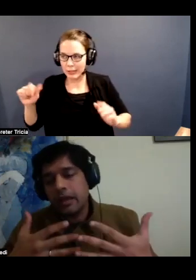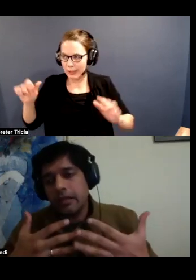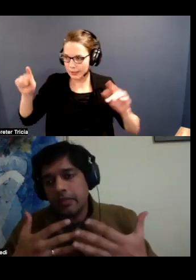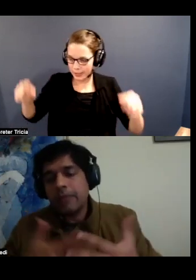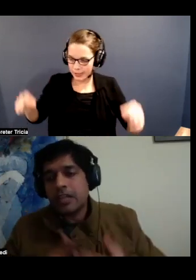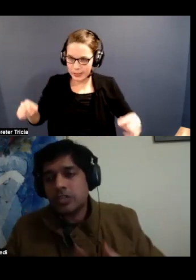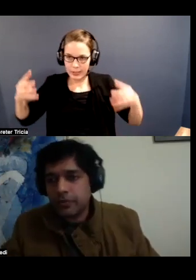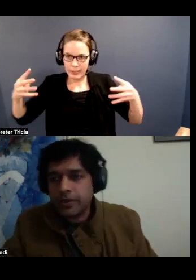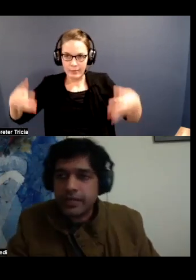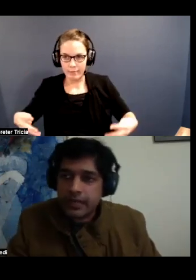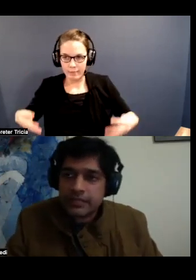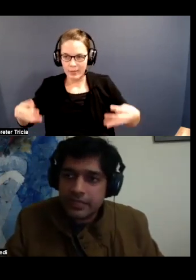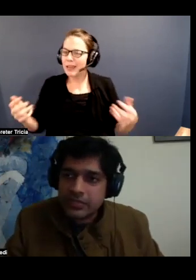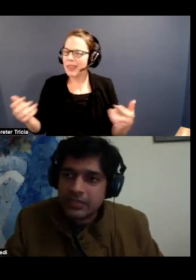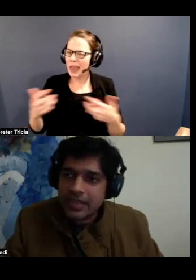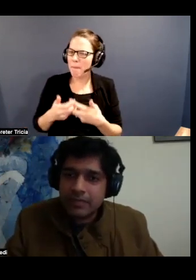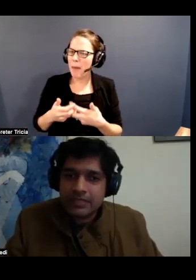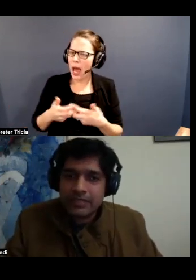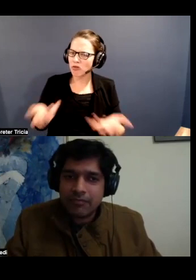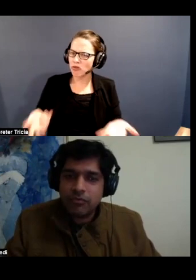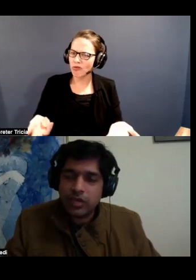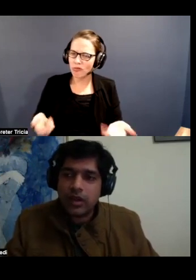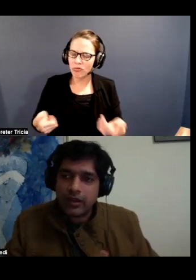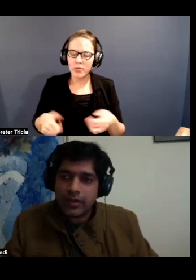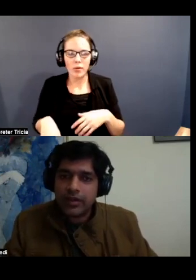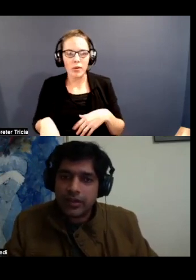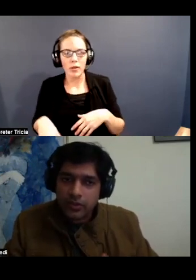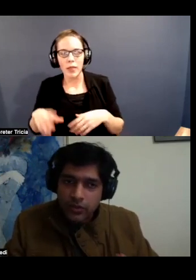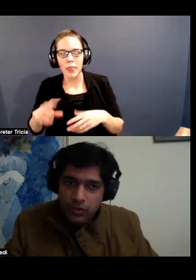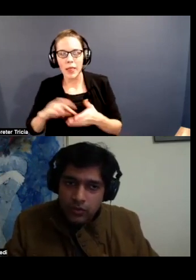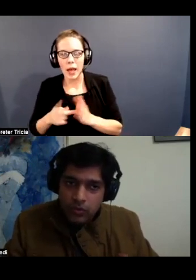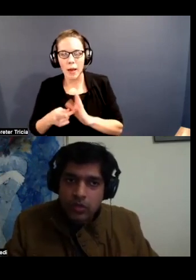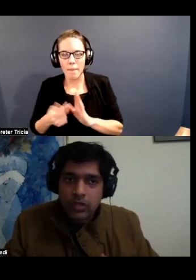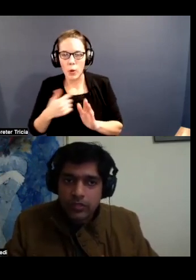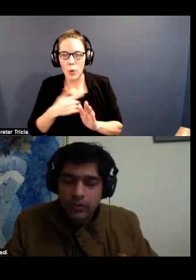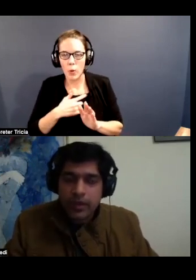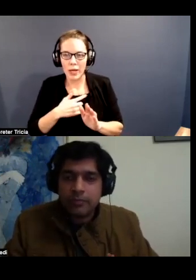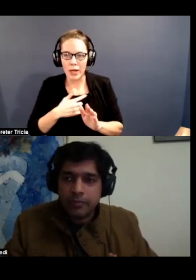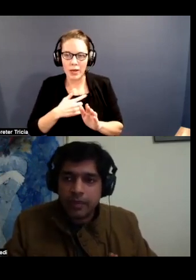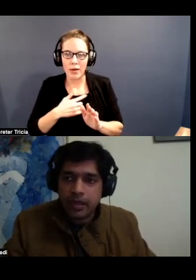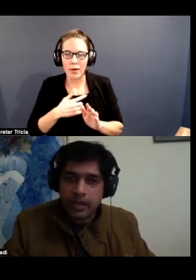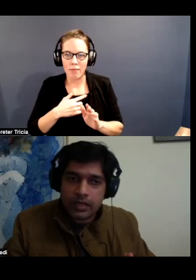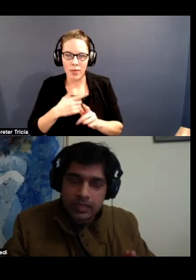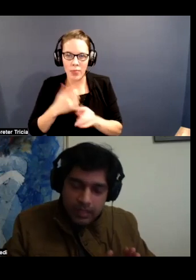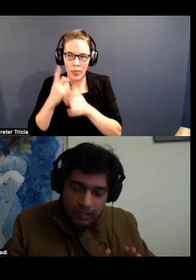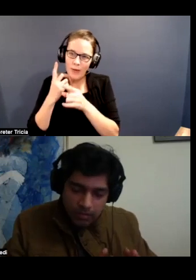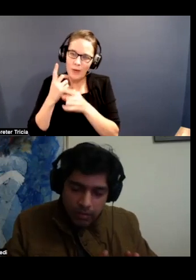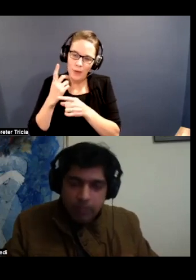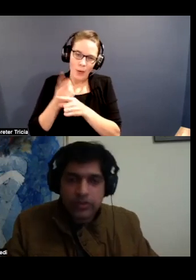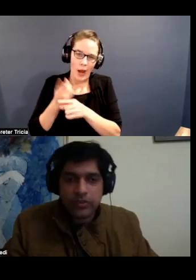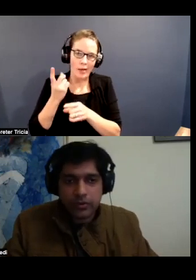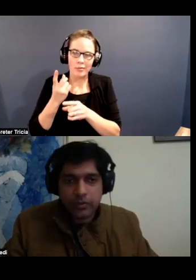they match pretty nicely. So that means that we are getting it to the right population groups